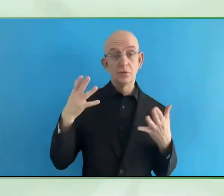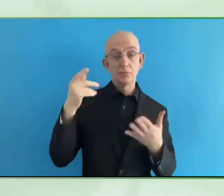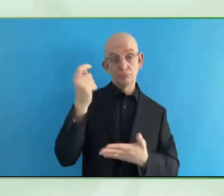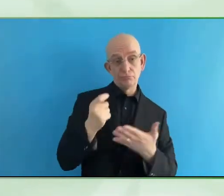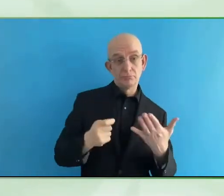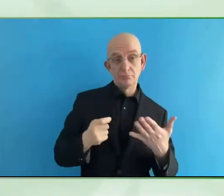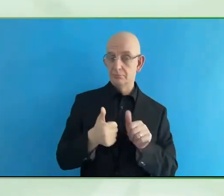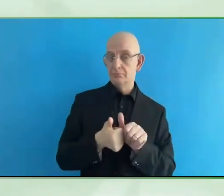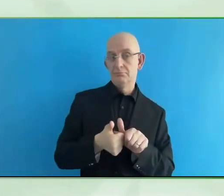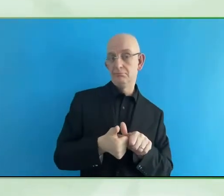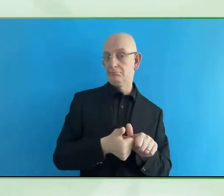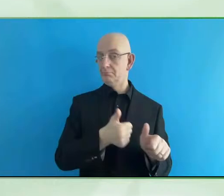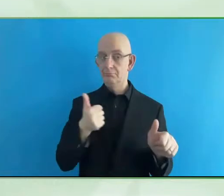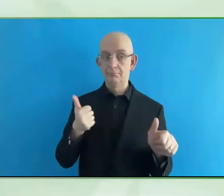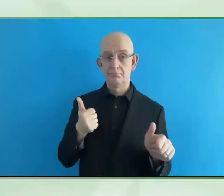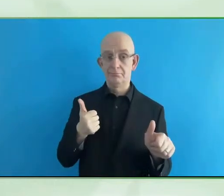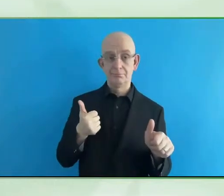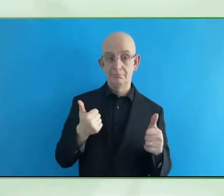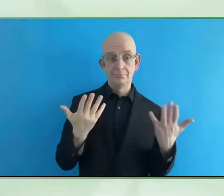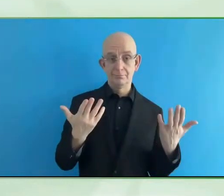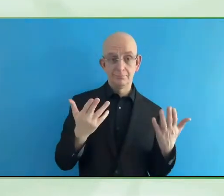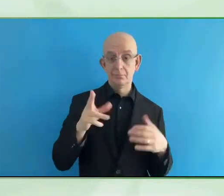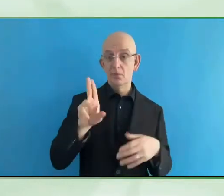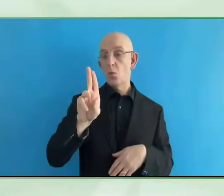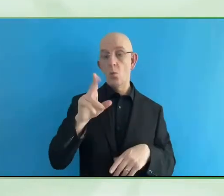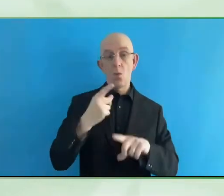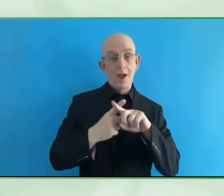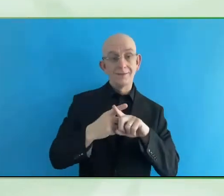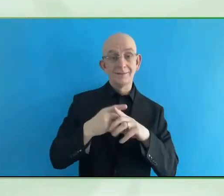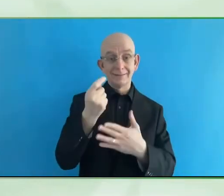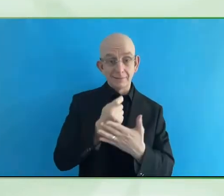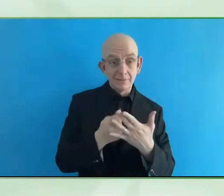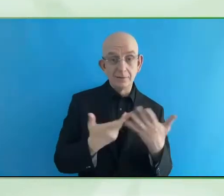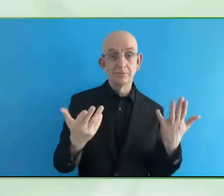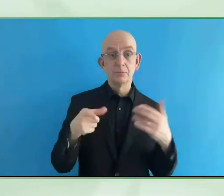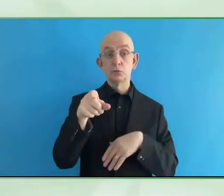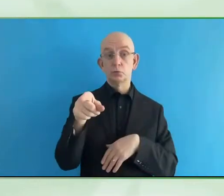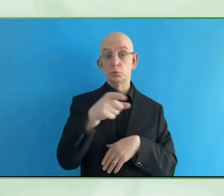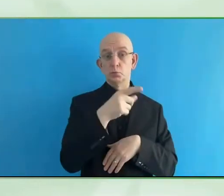that is not a comment on anything, other than focus and attention.